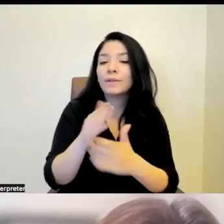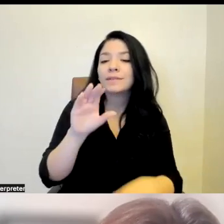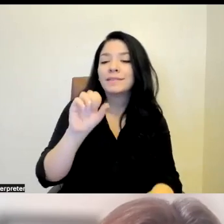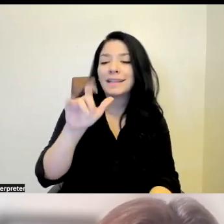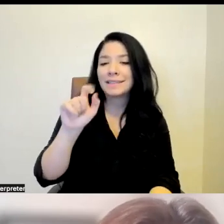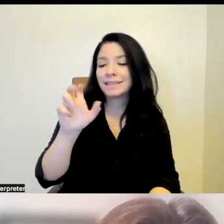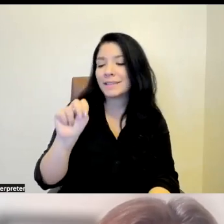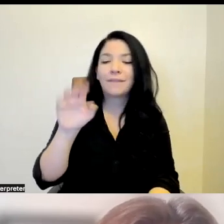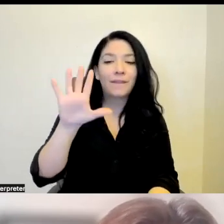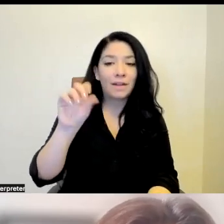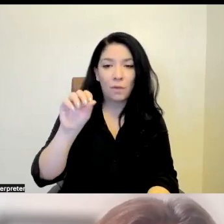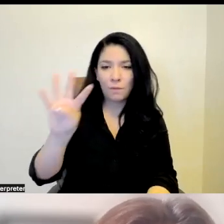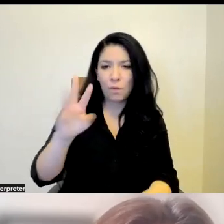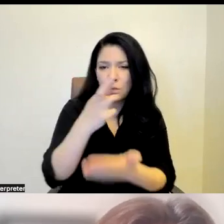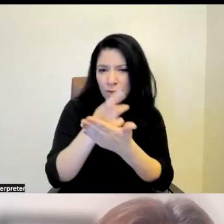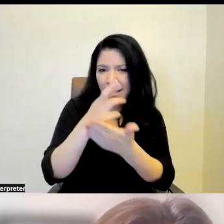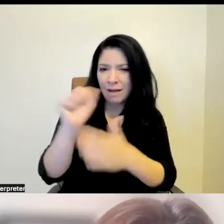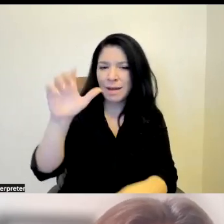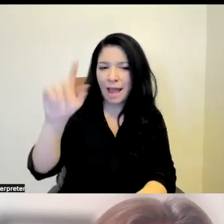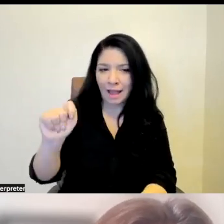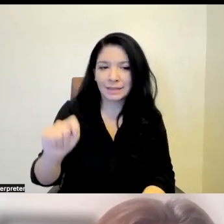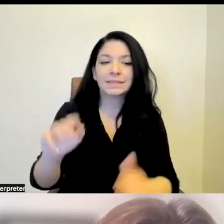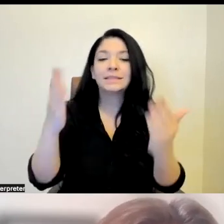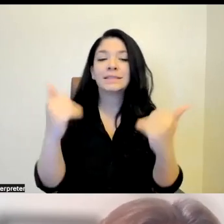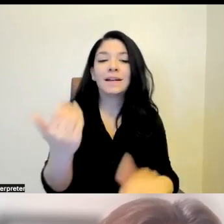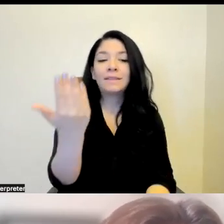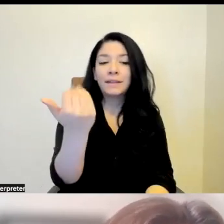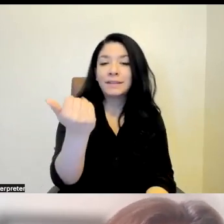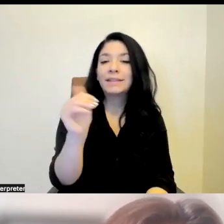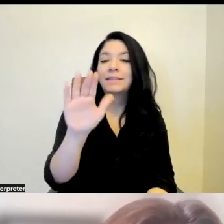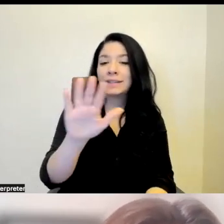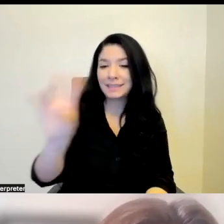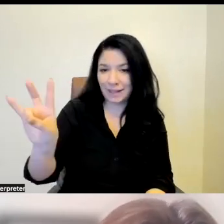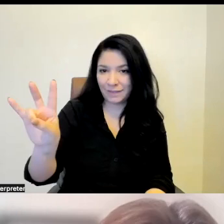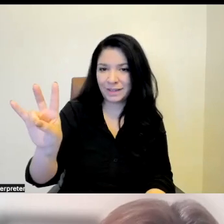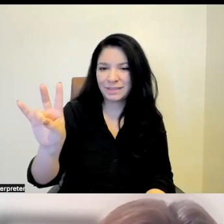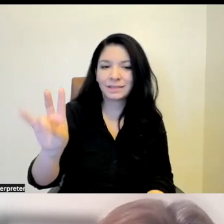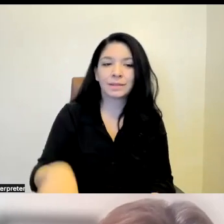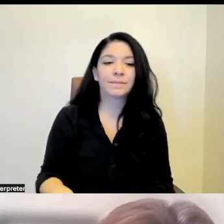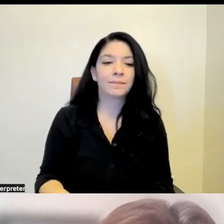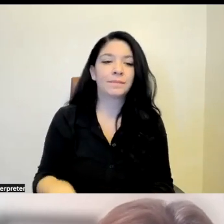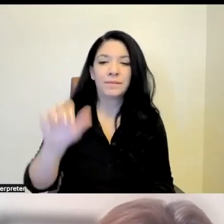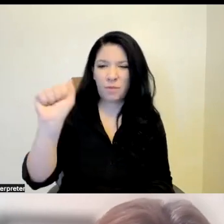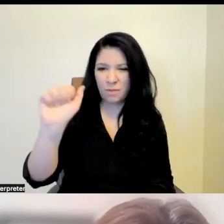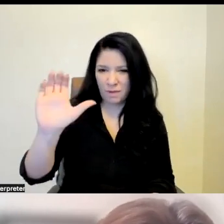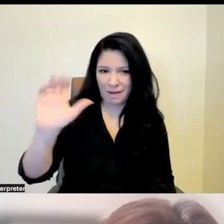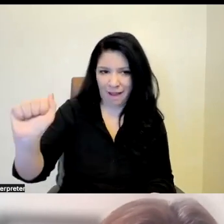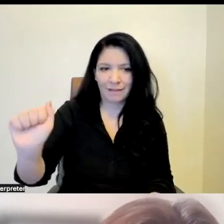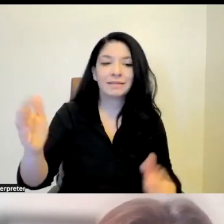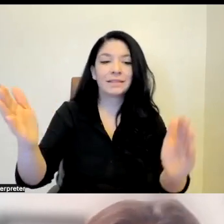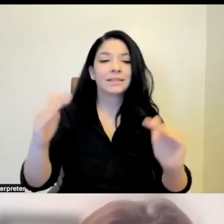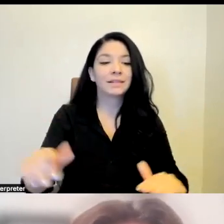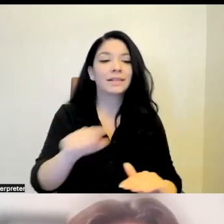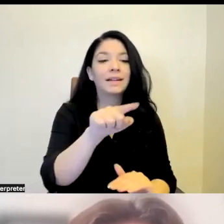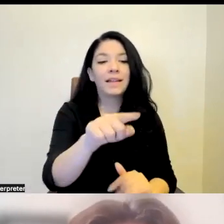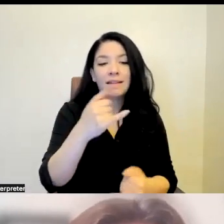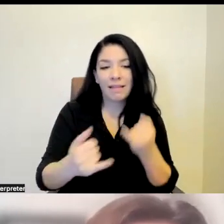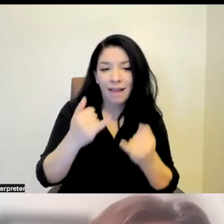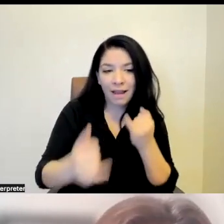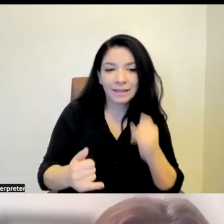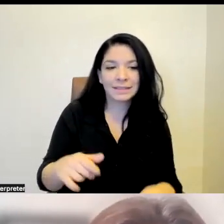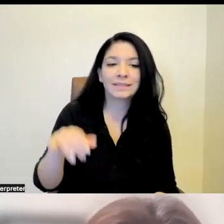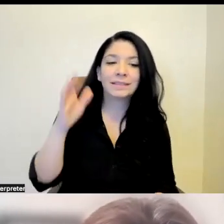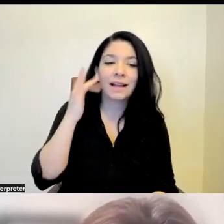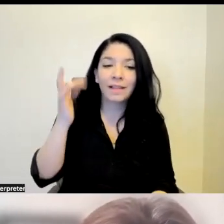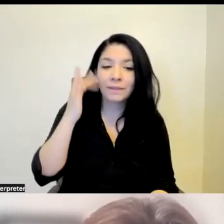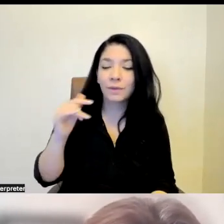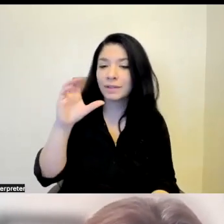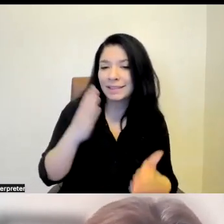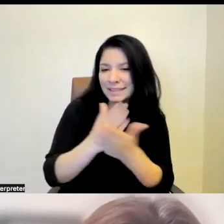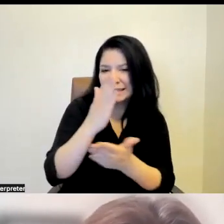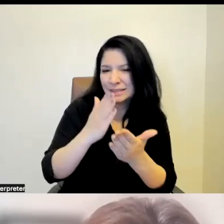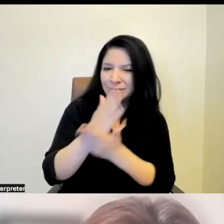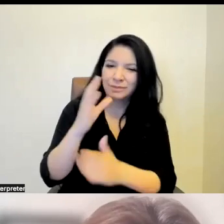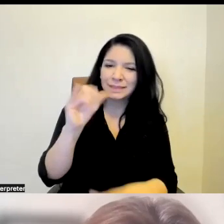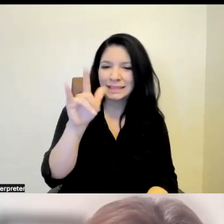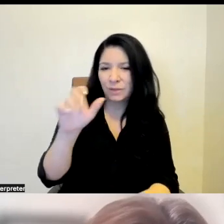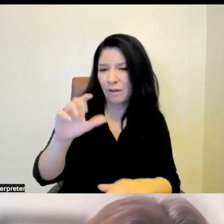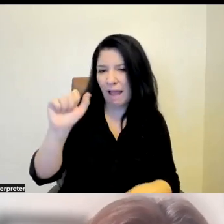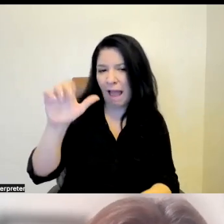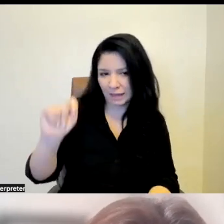Rehabilitation Act. Section 1557 of the ACA. And California's Unruh Civil Rights Act. Next slide.